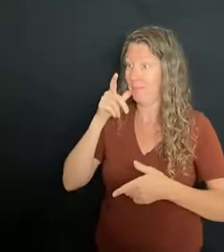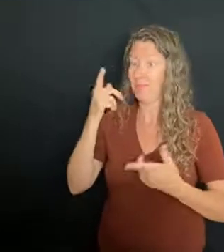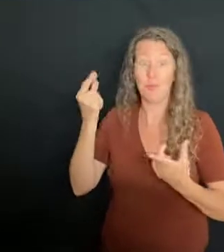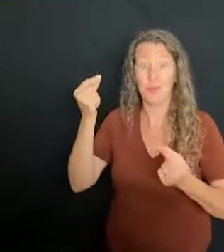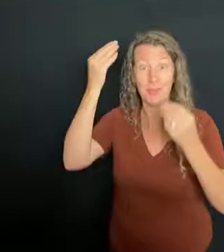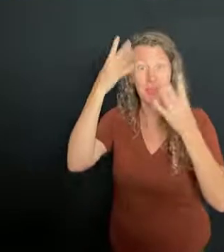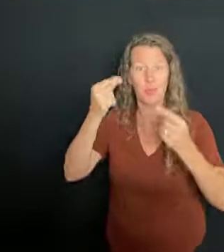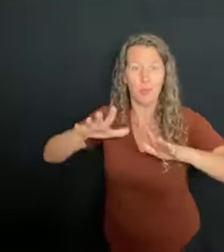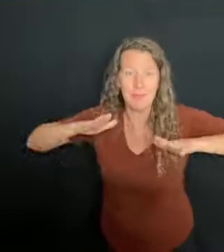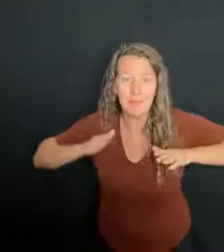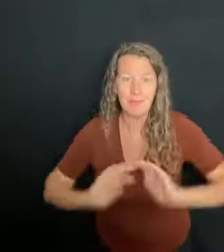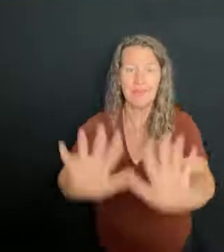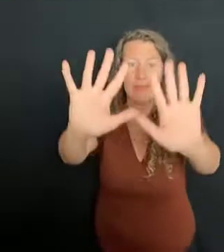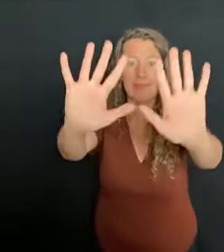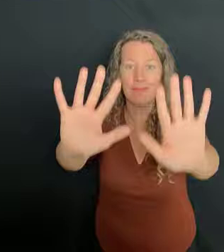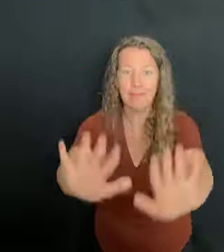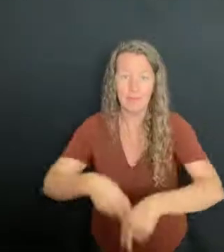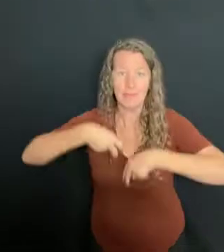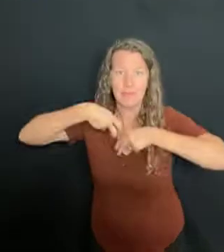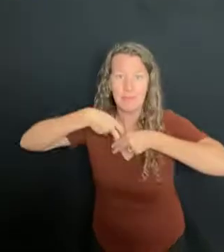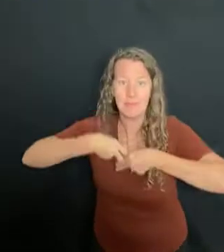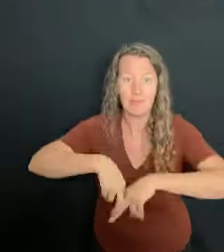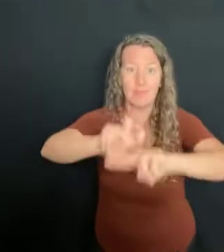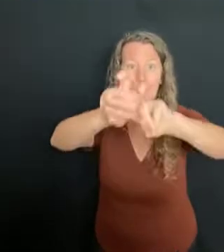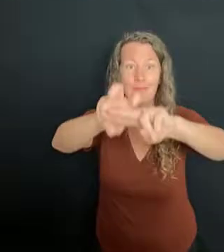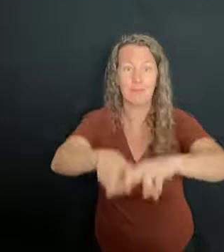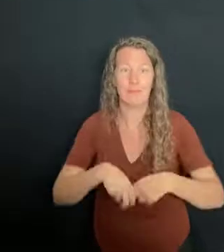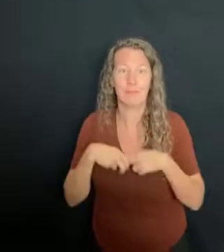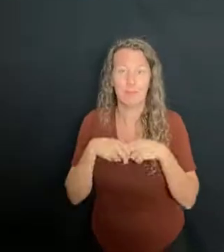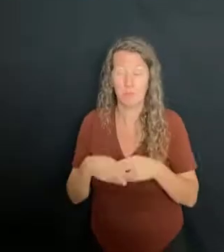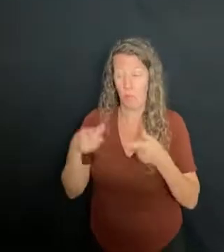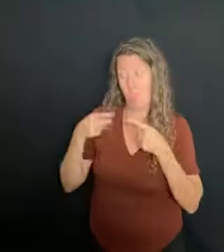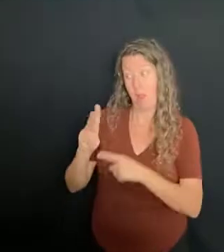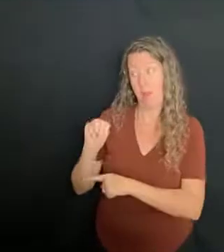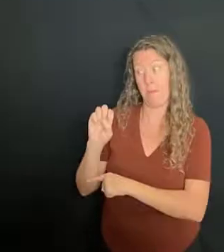[Esther Geiger] Ms. Kat also taught Rosalee's mommy and daddy some important things.